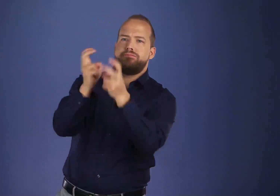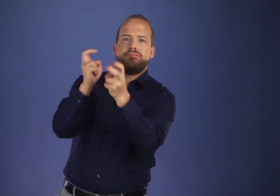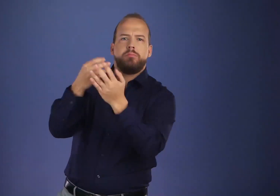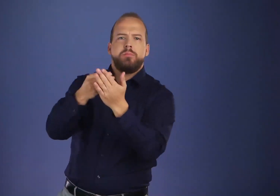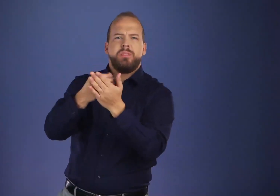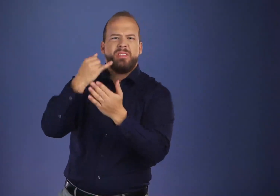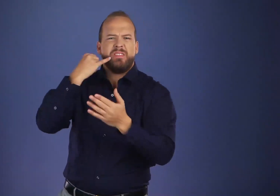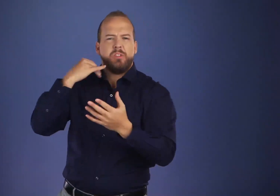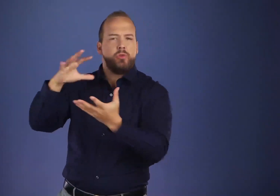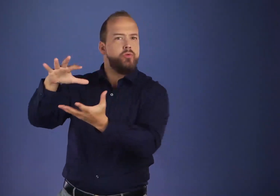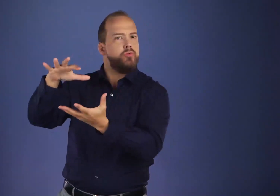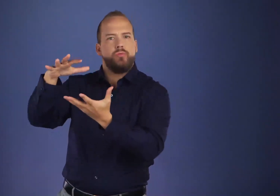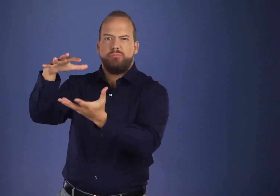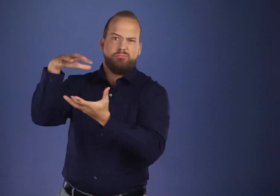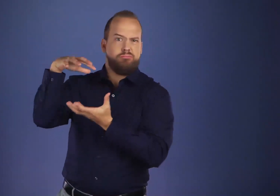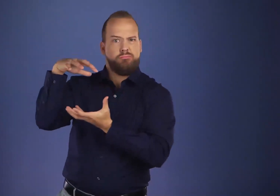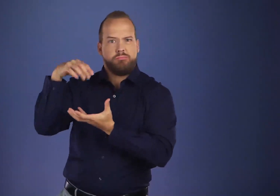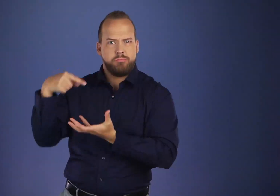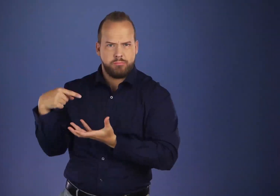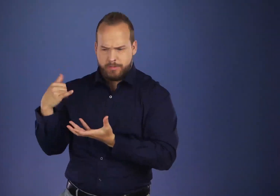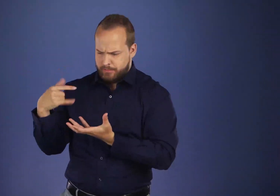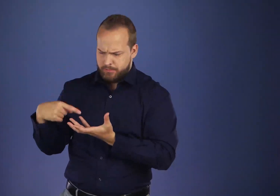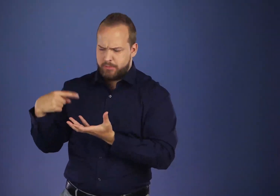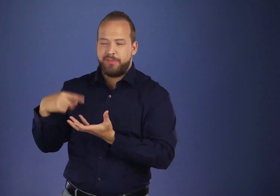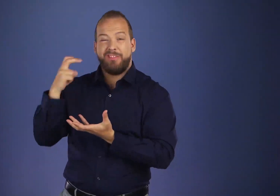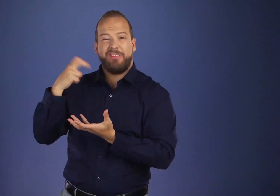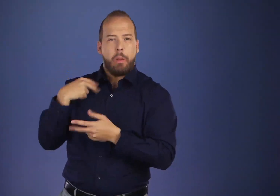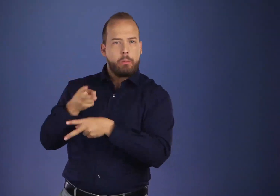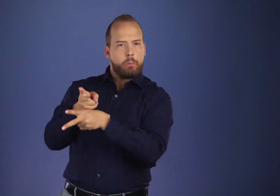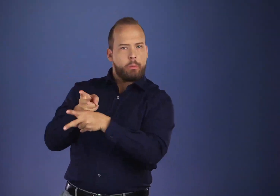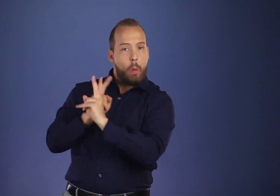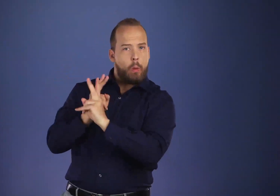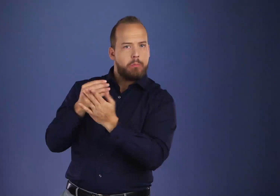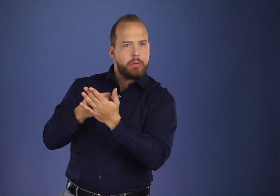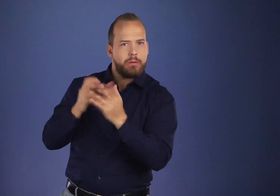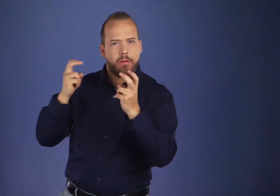whether by "borrowing" or on a heavily padded expense account.